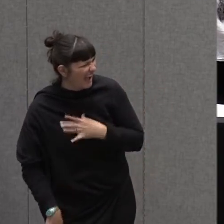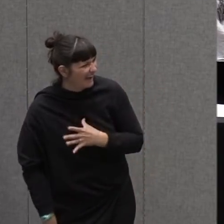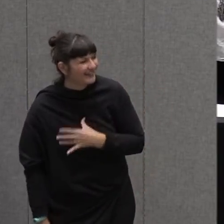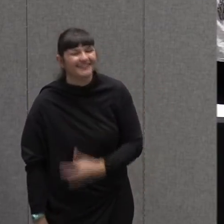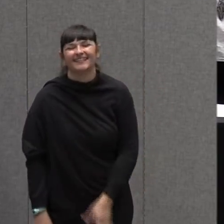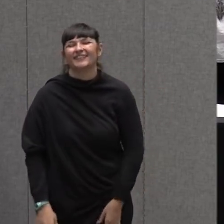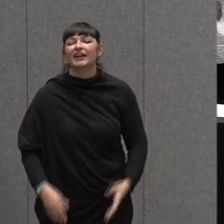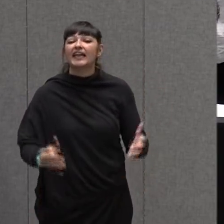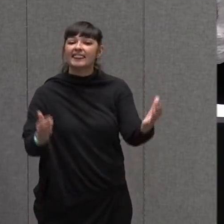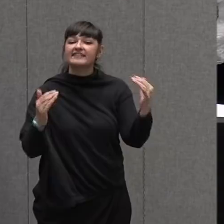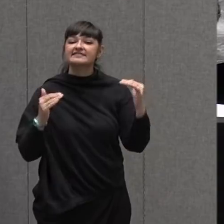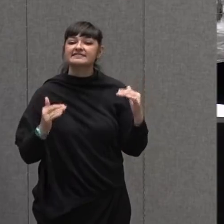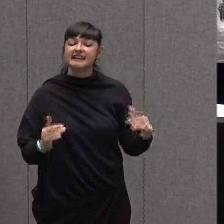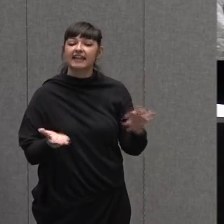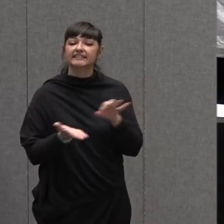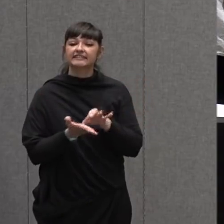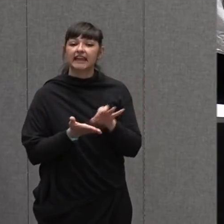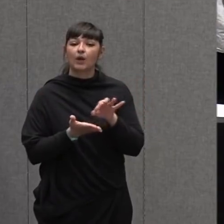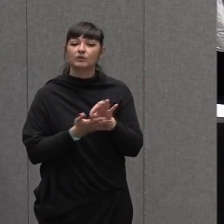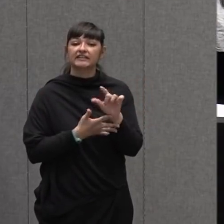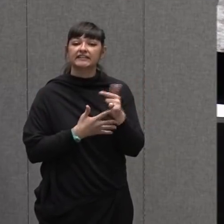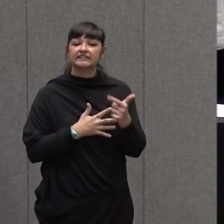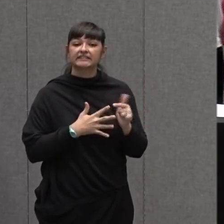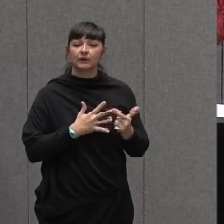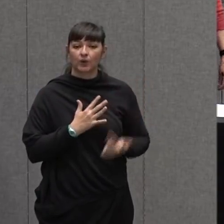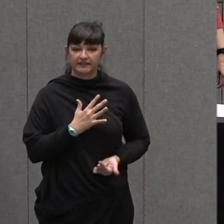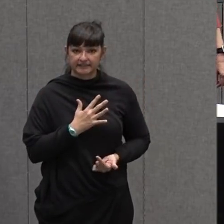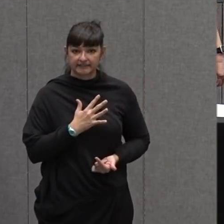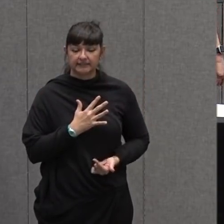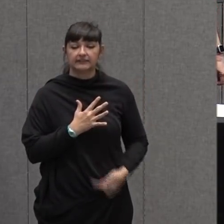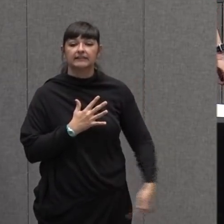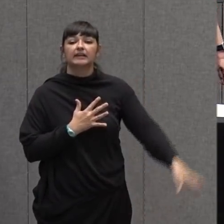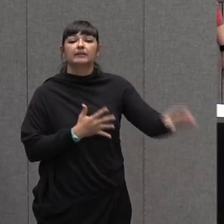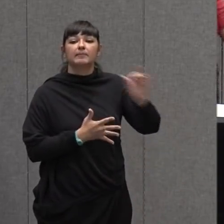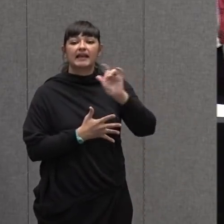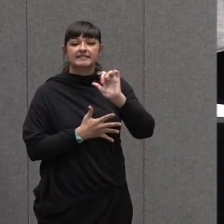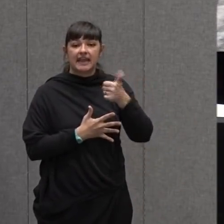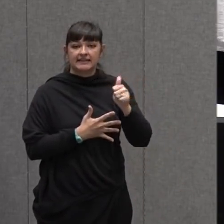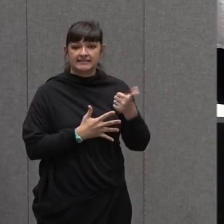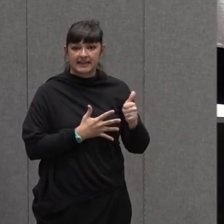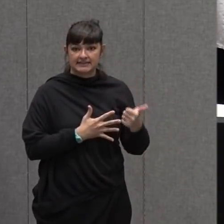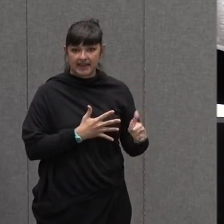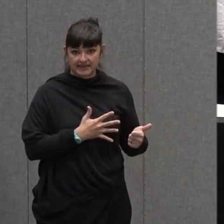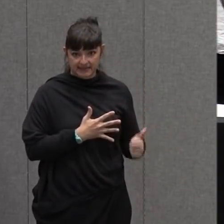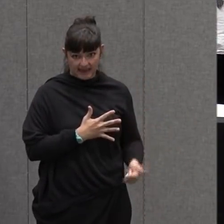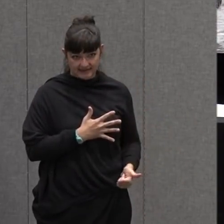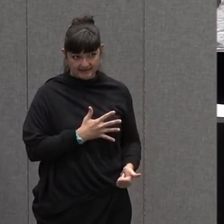that we'll be doing is we'll be counting by tens. Woo! And we'll be starting at 85.